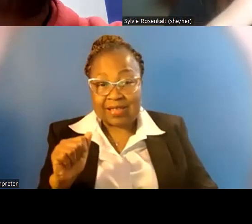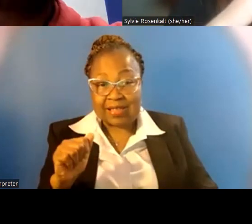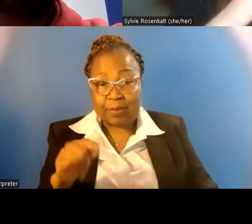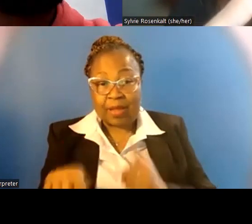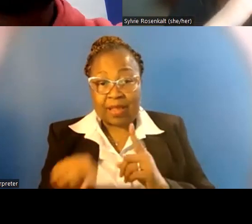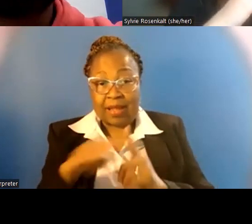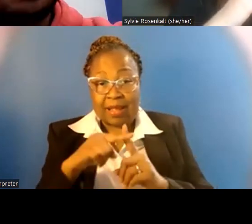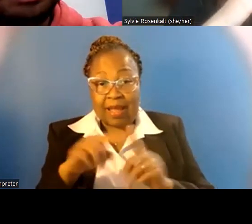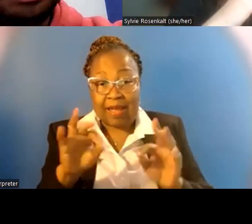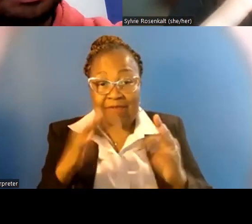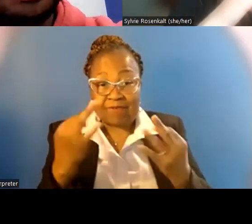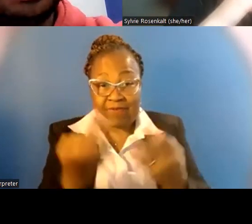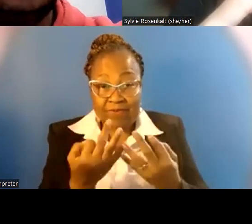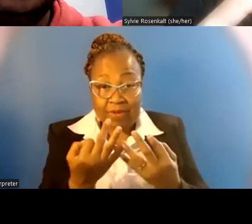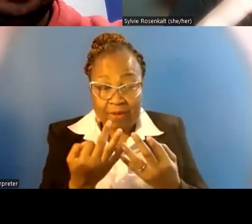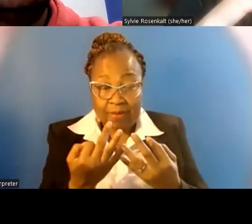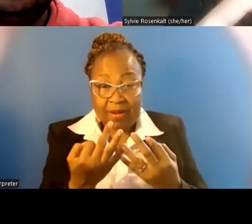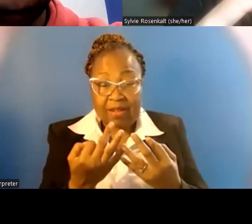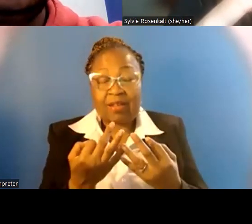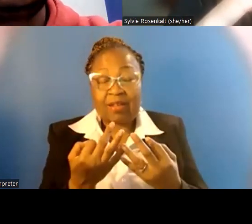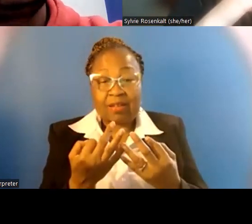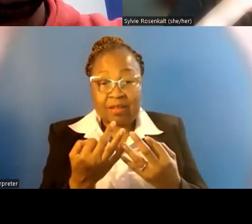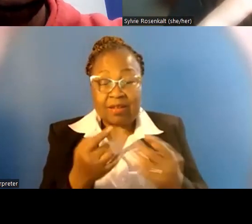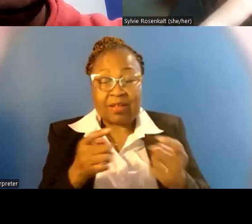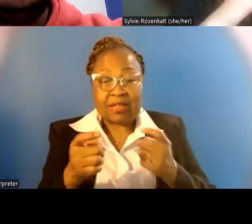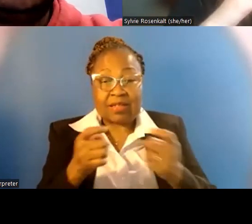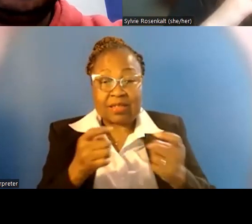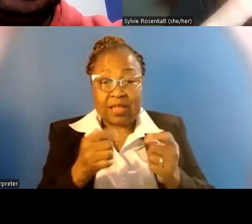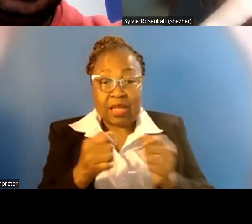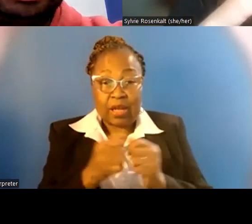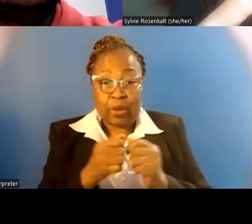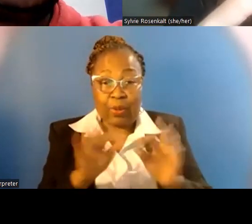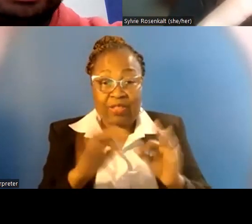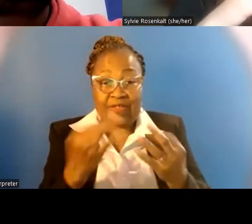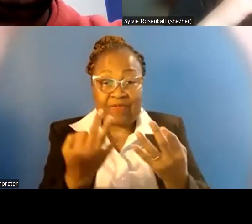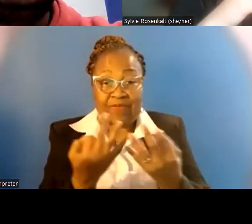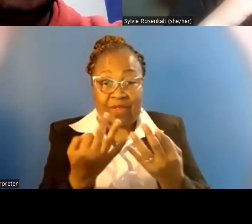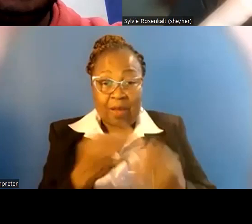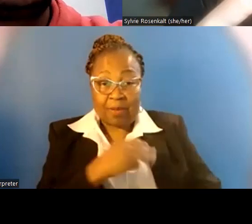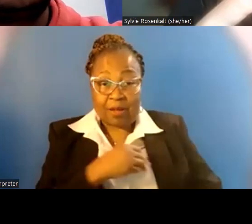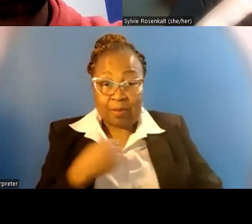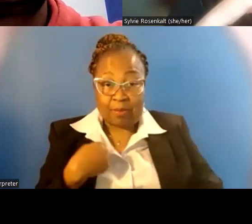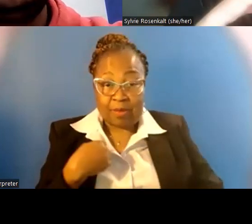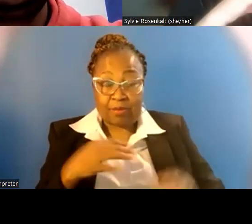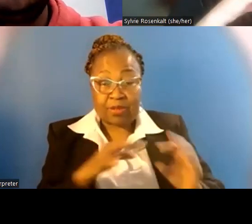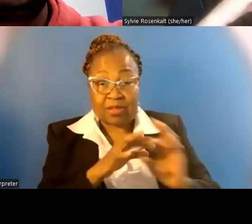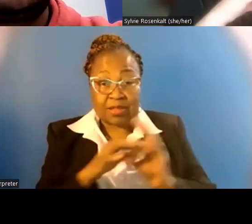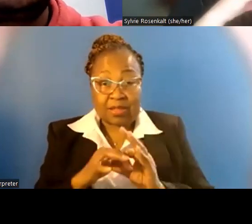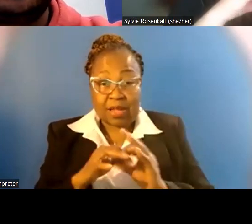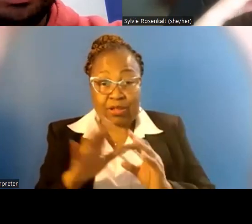and dealing with family members around your disability conversation.